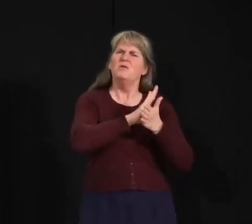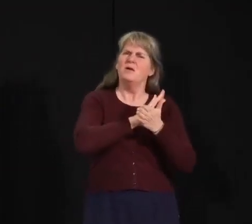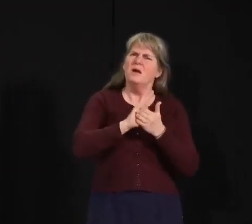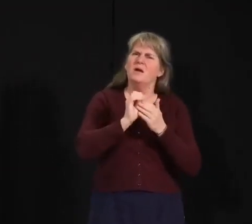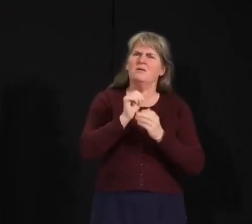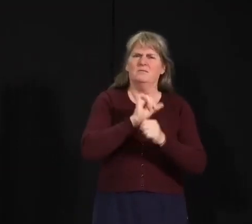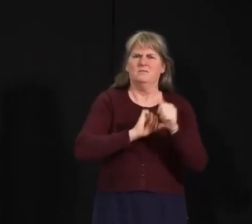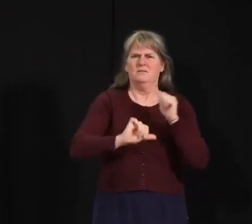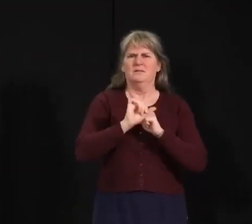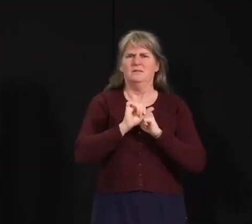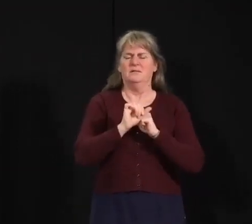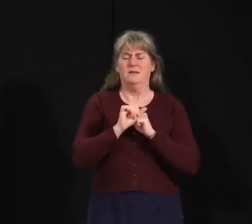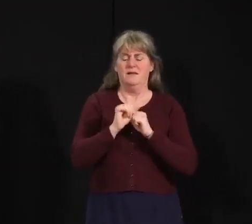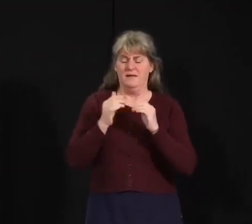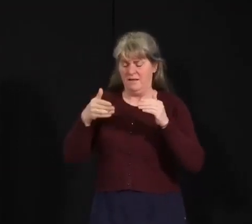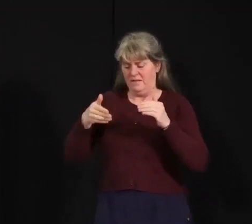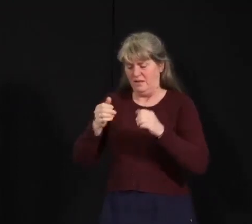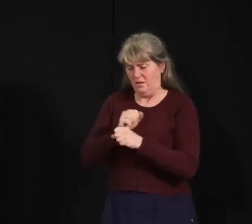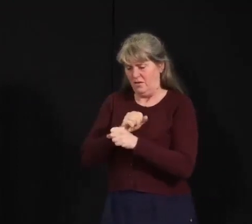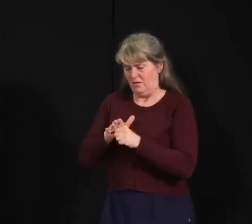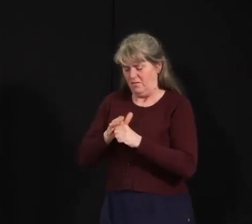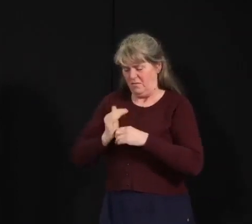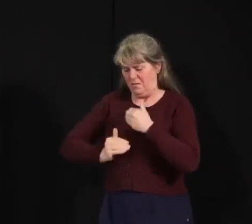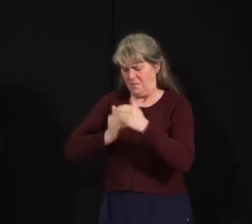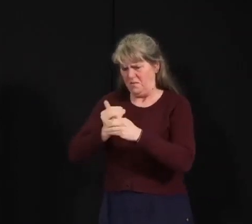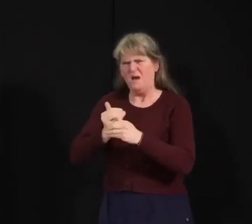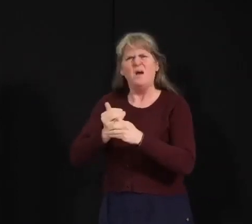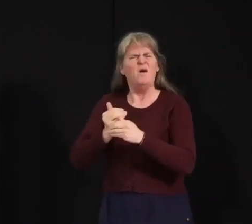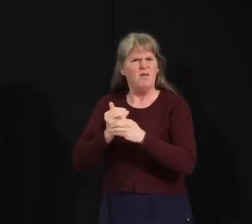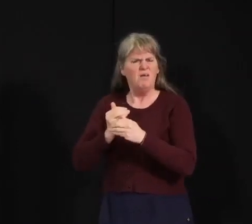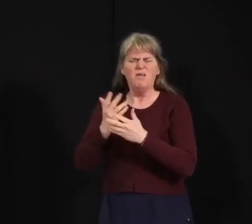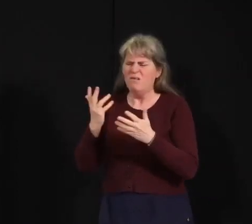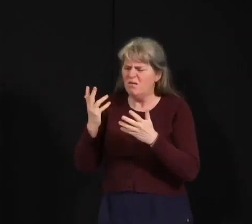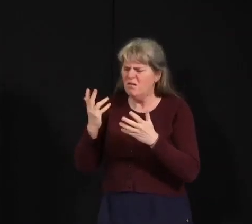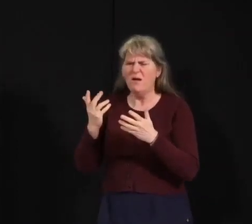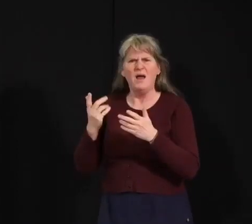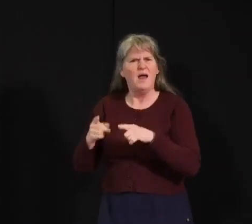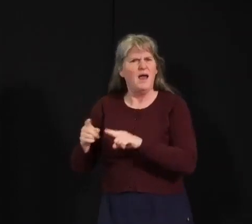I would never wish to suppress the flow of social media or public opinion, but please,